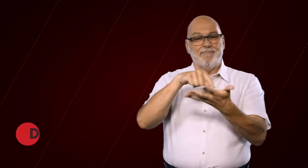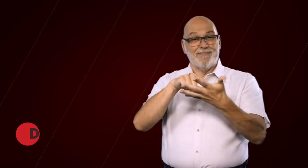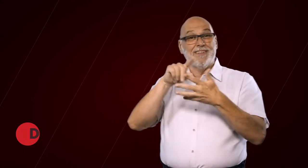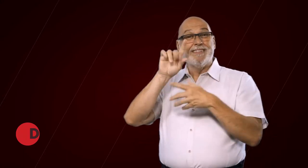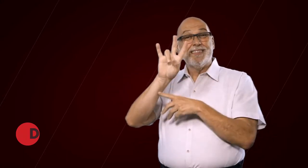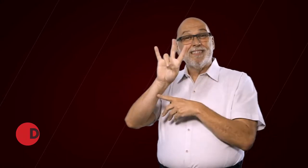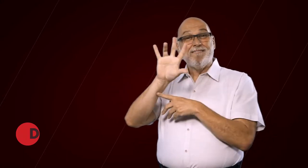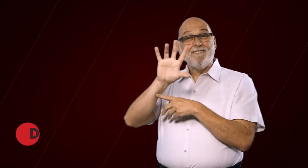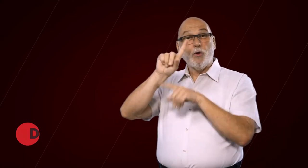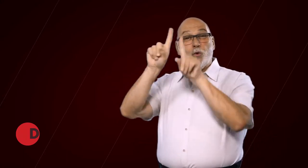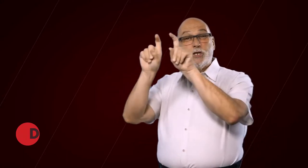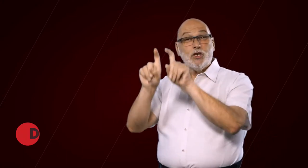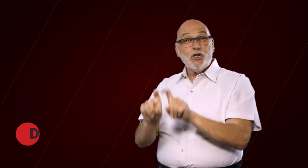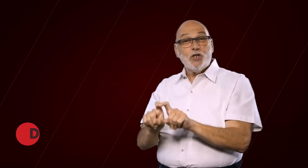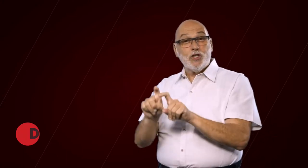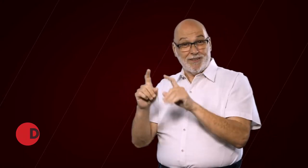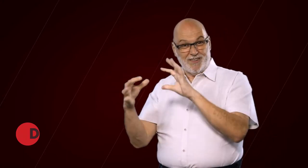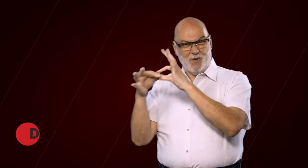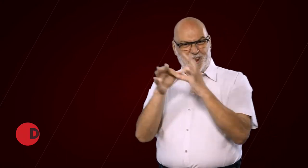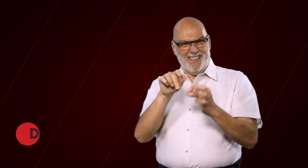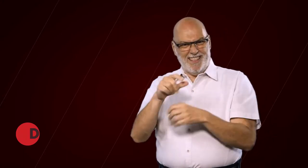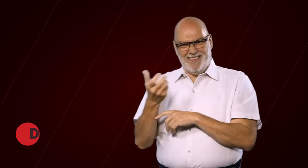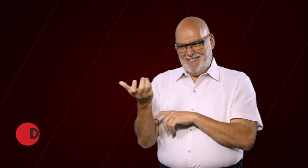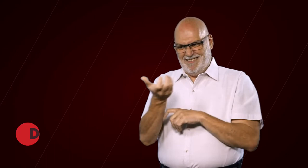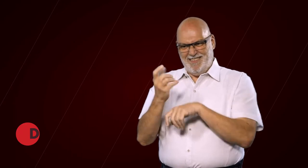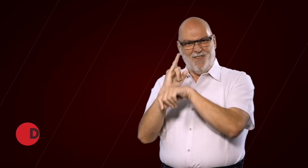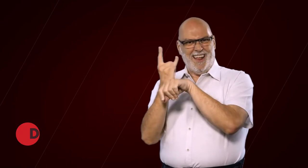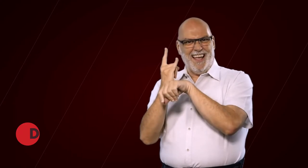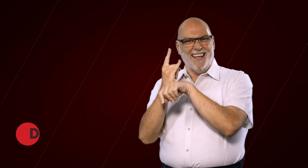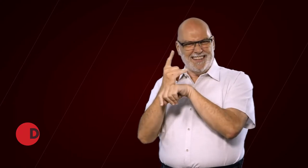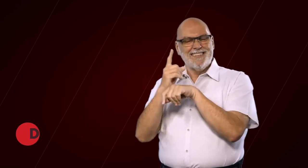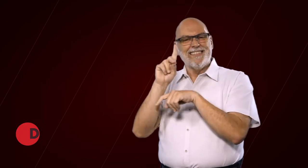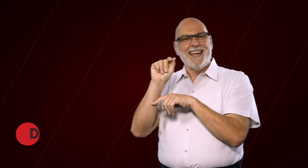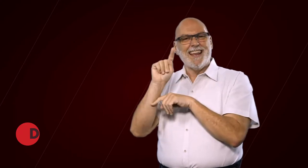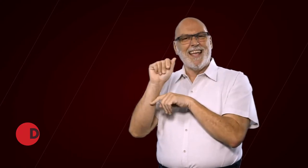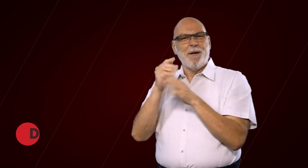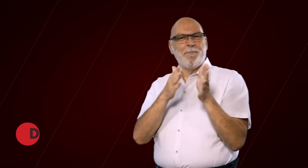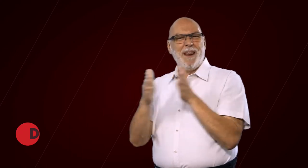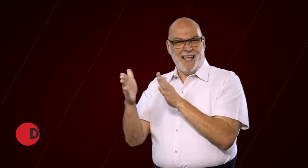of their survey which asked 75 questions related